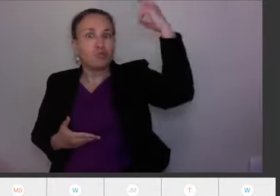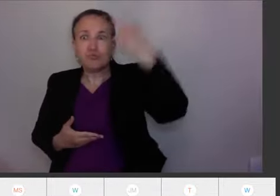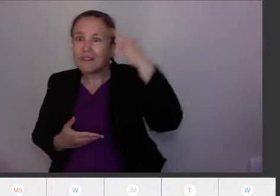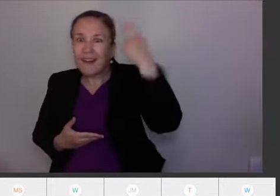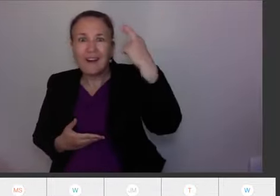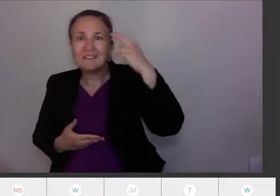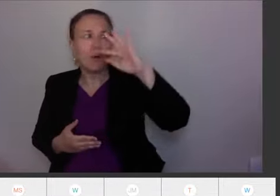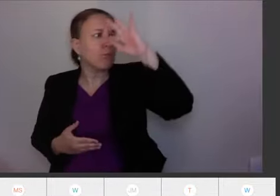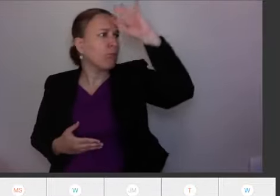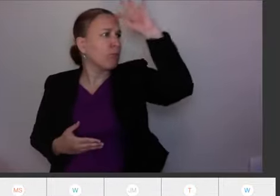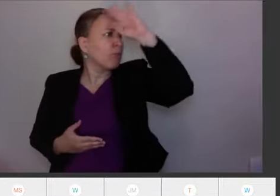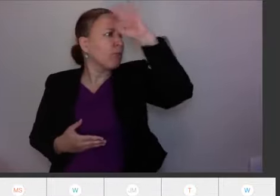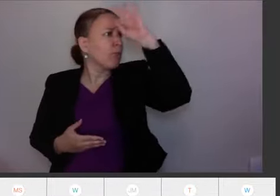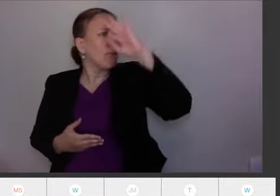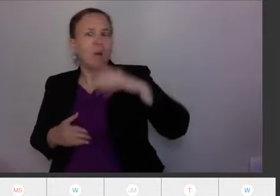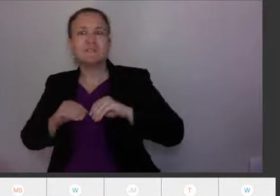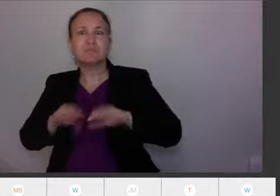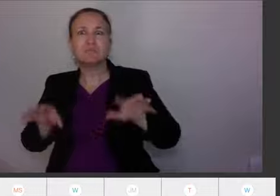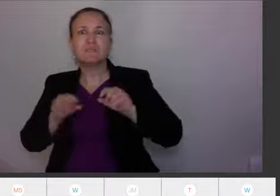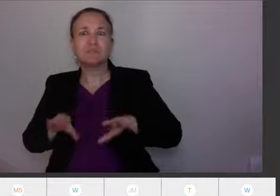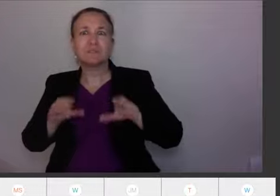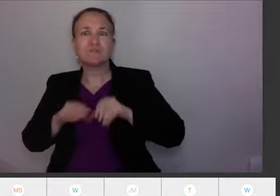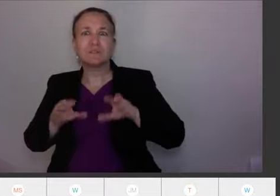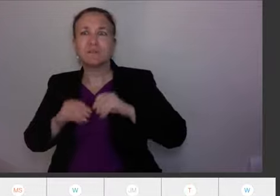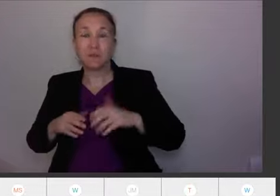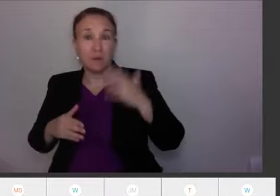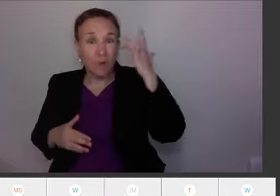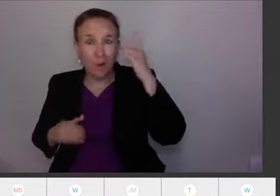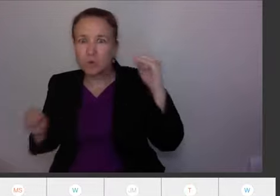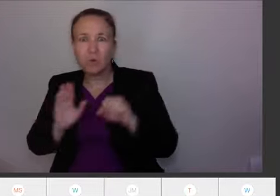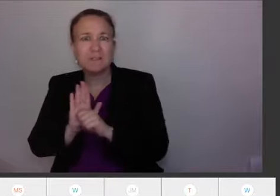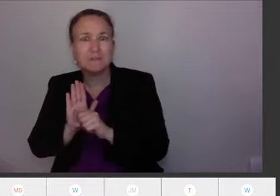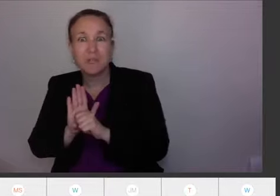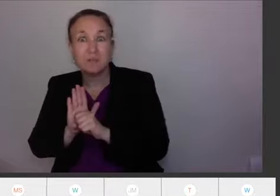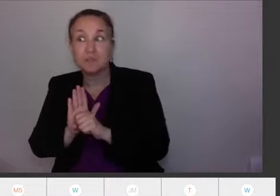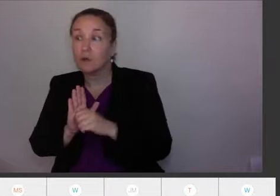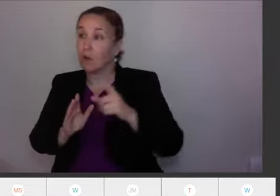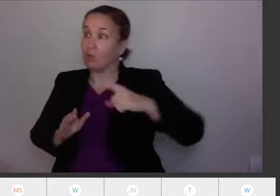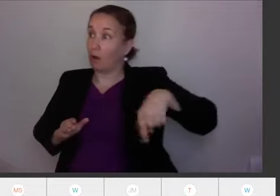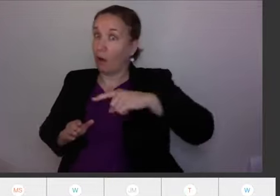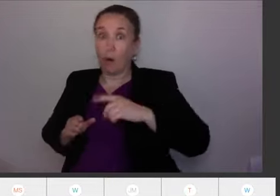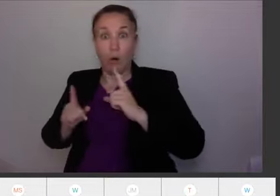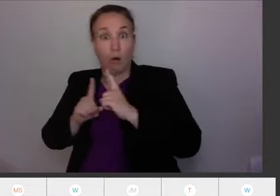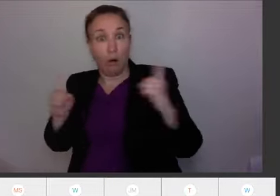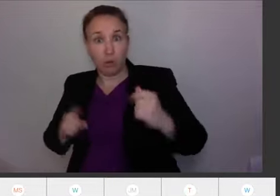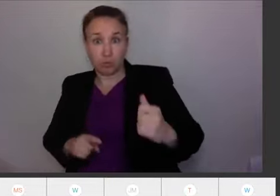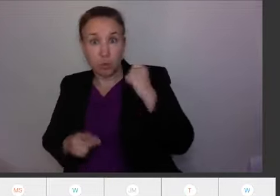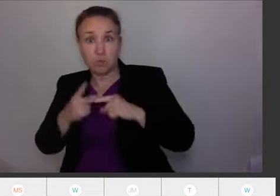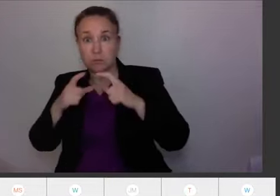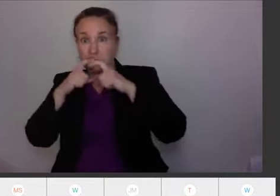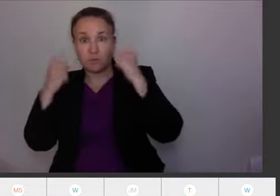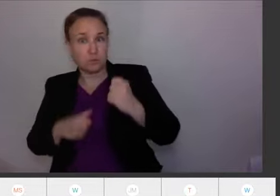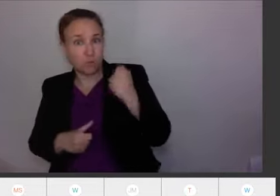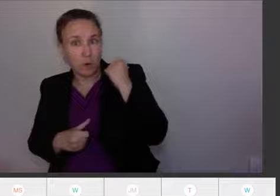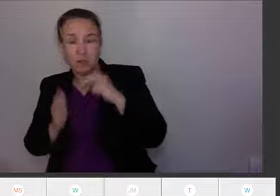without sufficient physical distancing not wearing masks there is a large risk of transmission and that